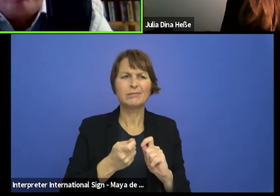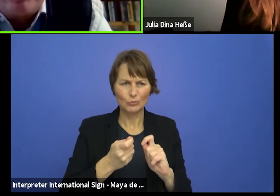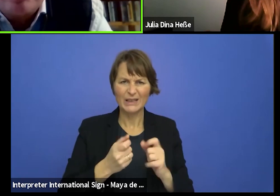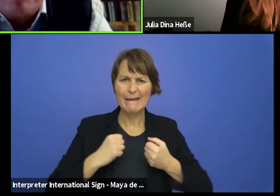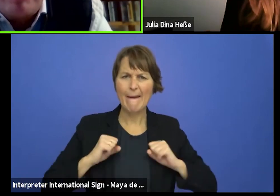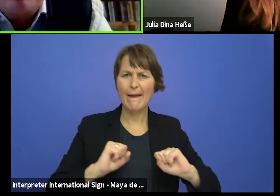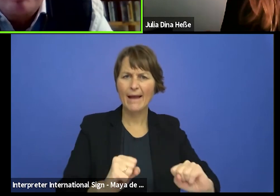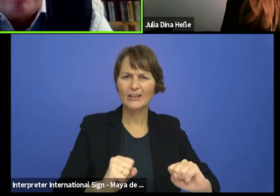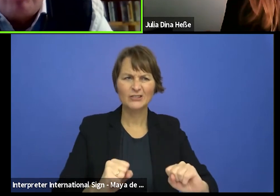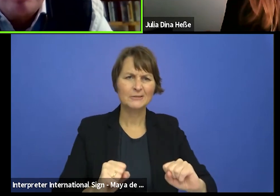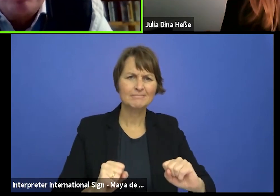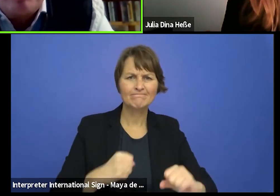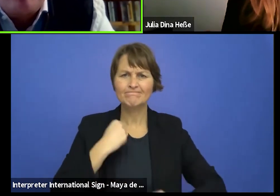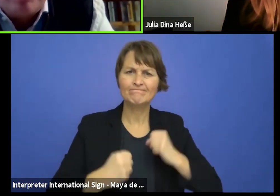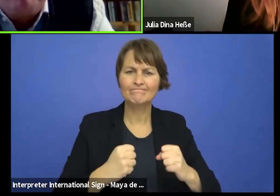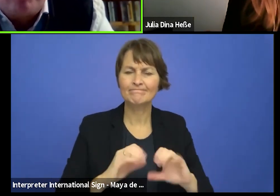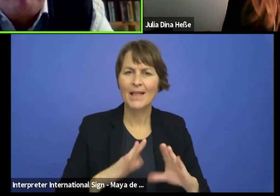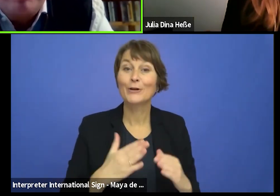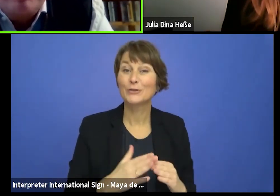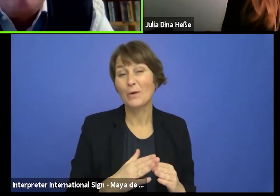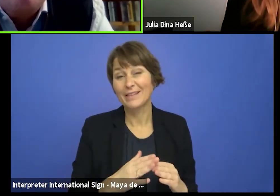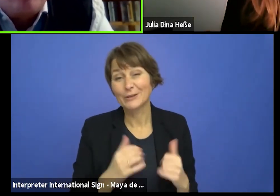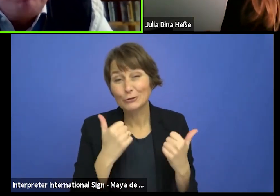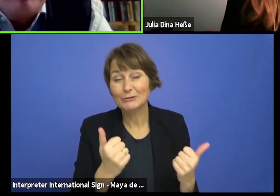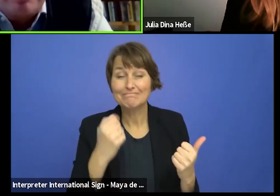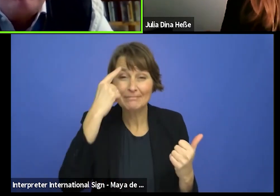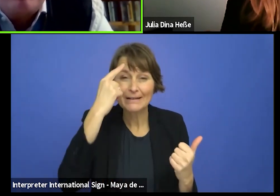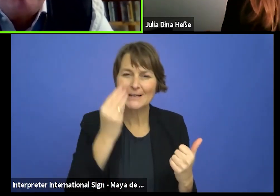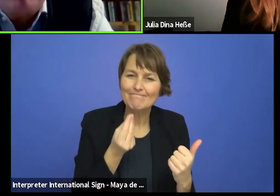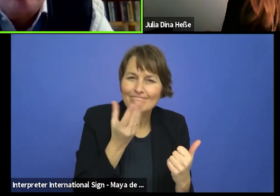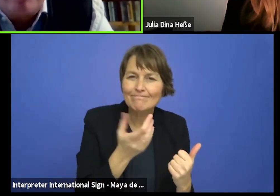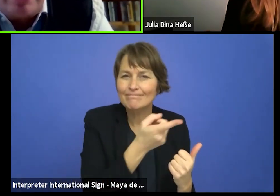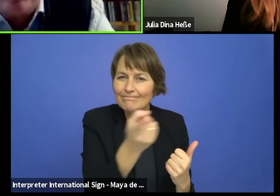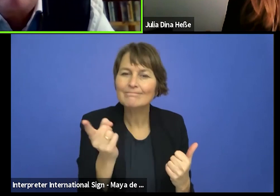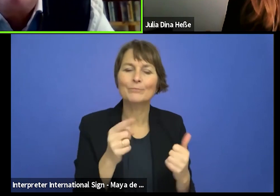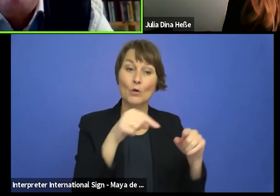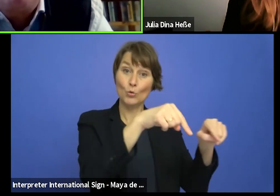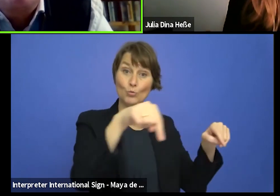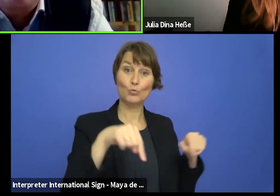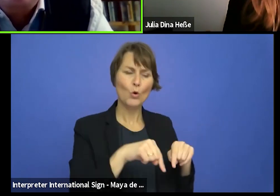question about how can we come from describing the landscape to actions for politicians.